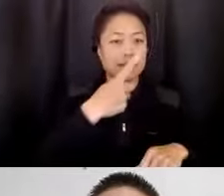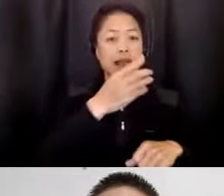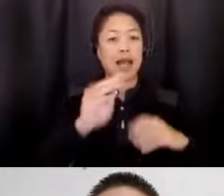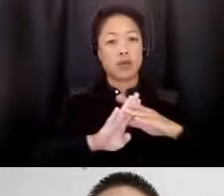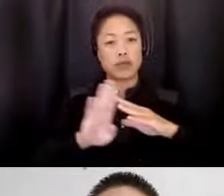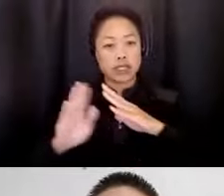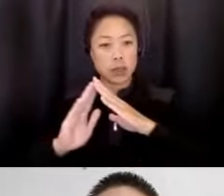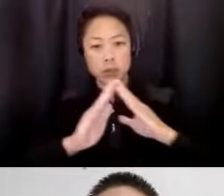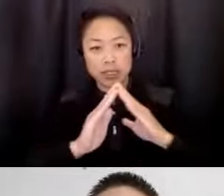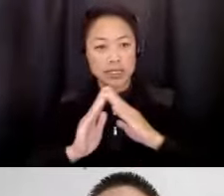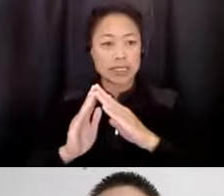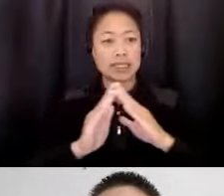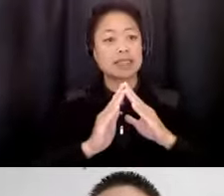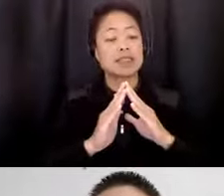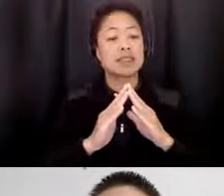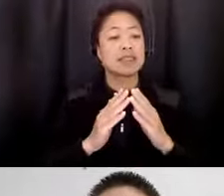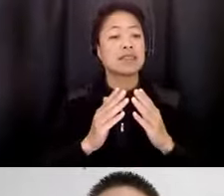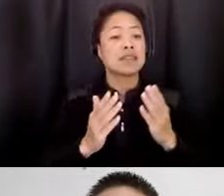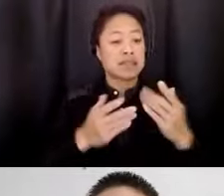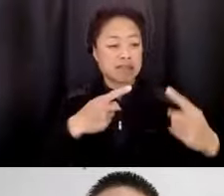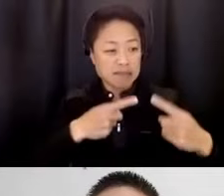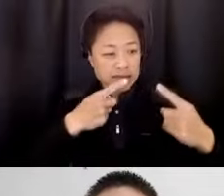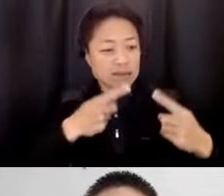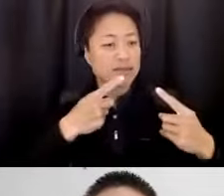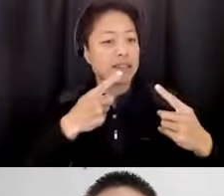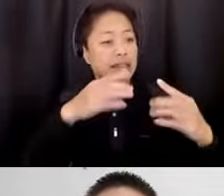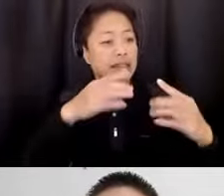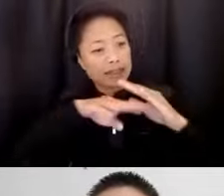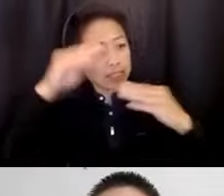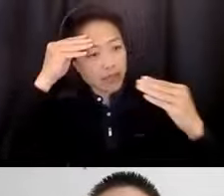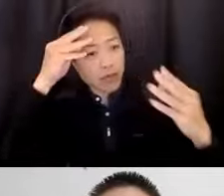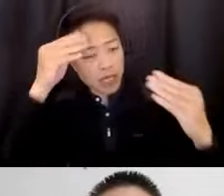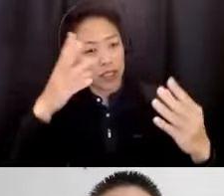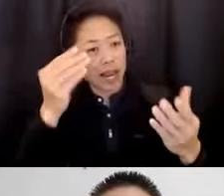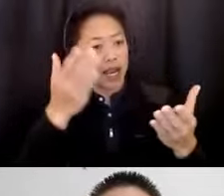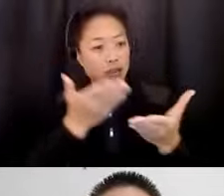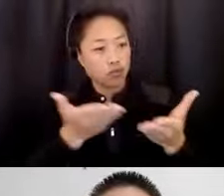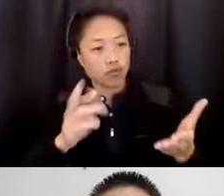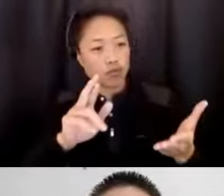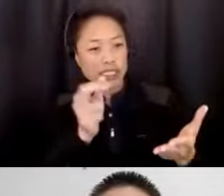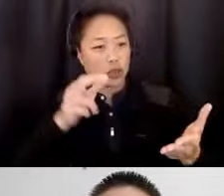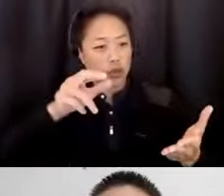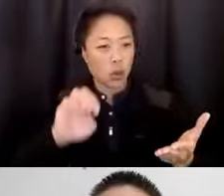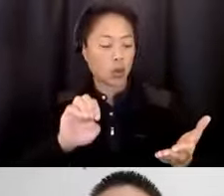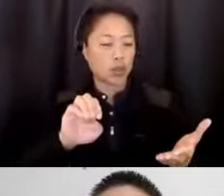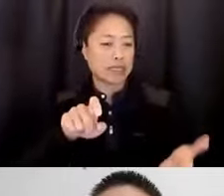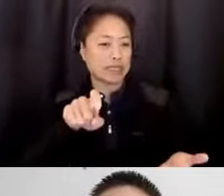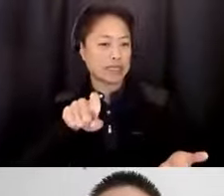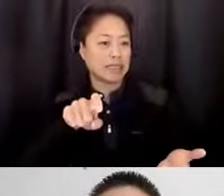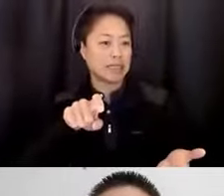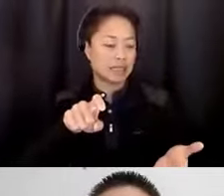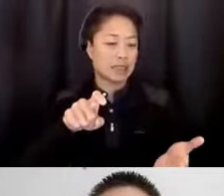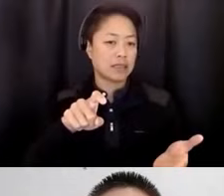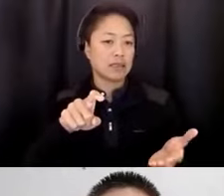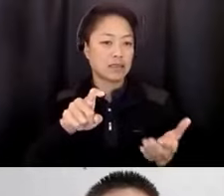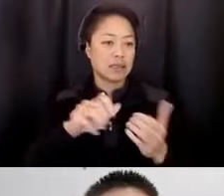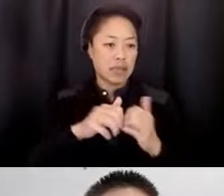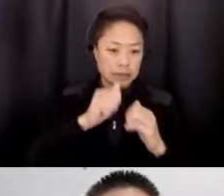that might have a harder time getting access to the information and resources they need to cope with the COVID-19 pandemic.